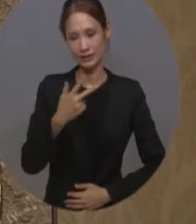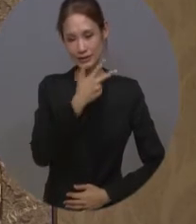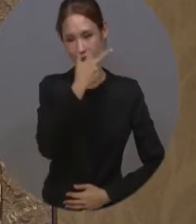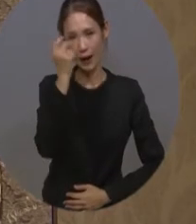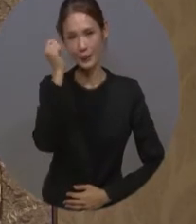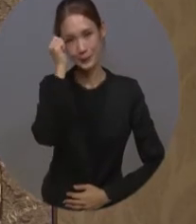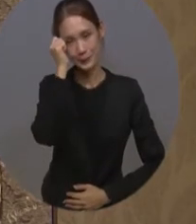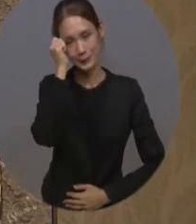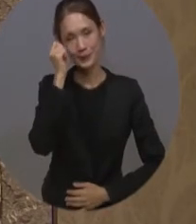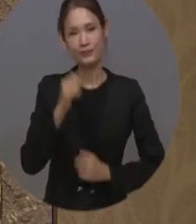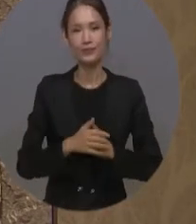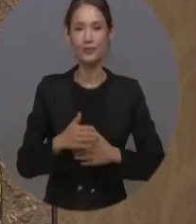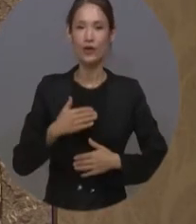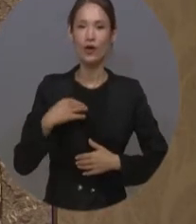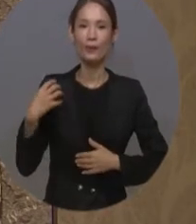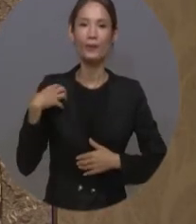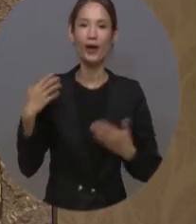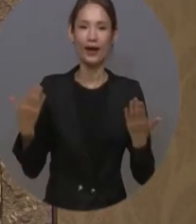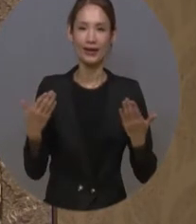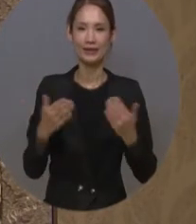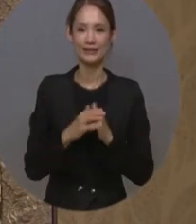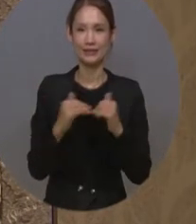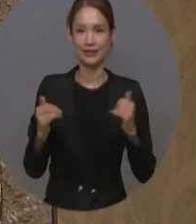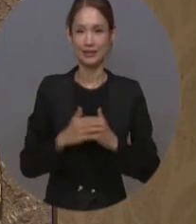I'm a person who does things like that. Nice to meet you again